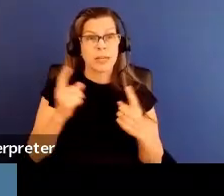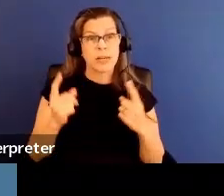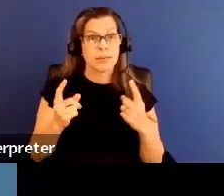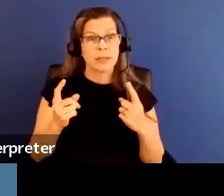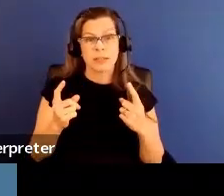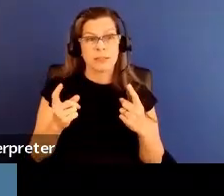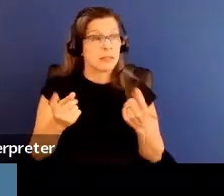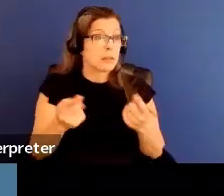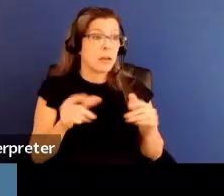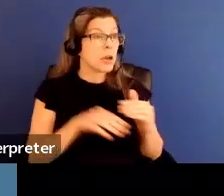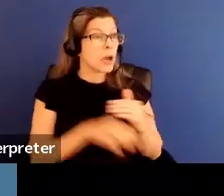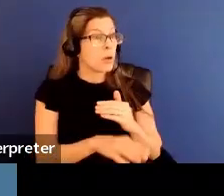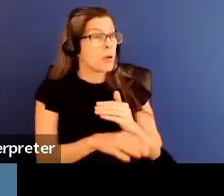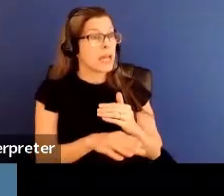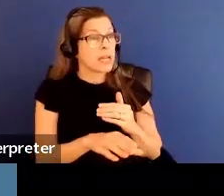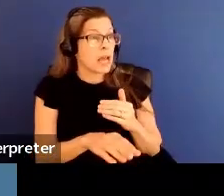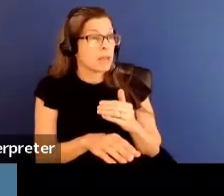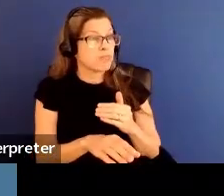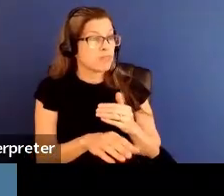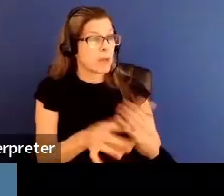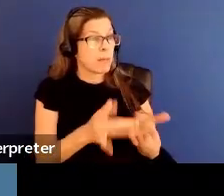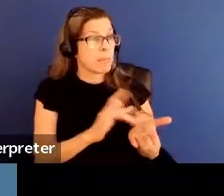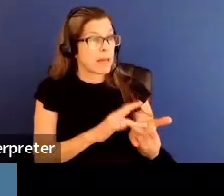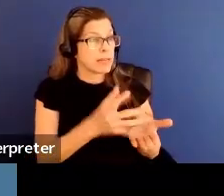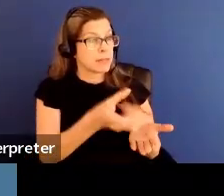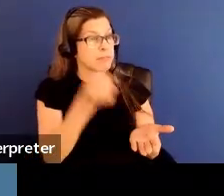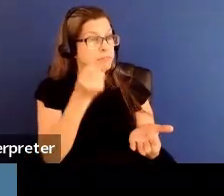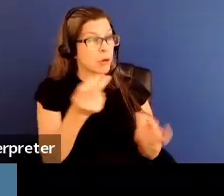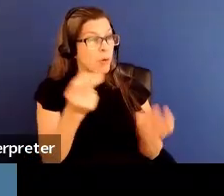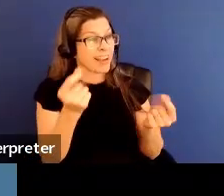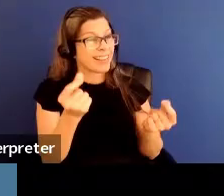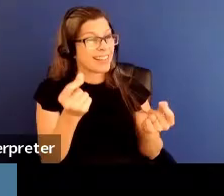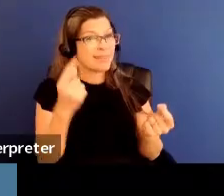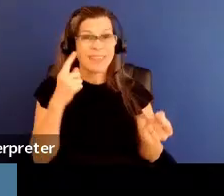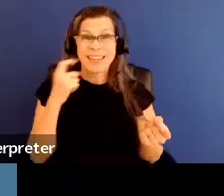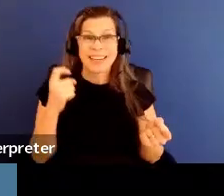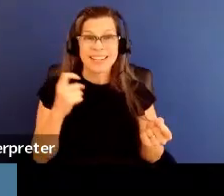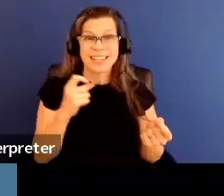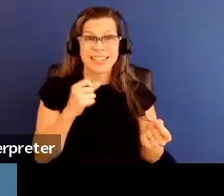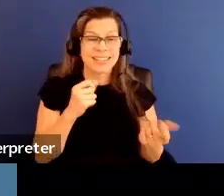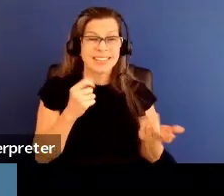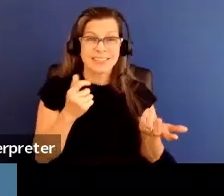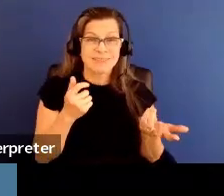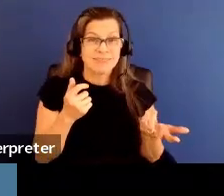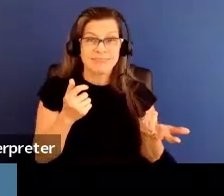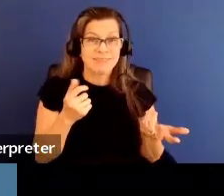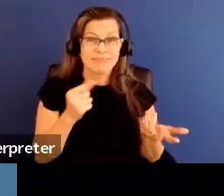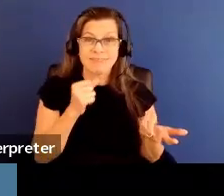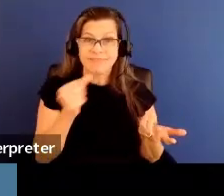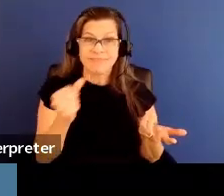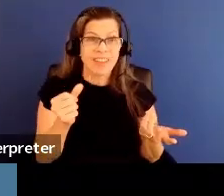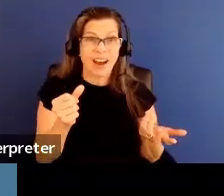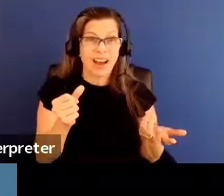And if that is monthly – that could be a monthly occurrence for people. Every month I have to call 10